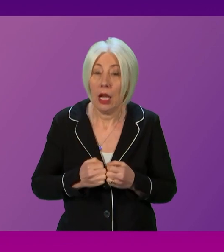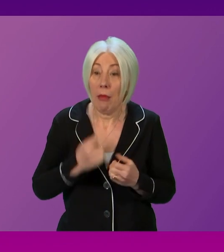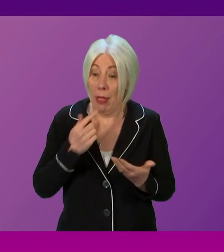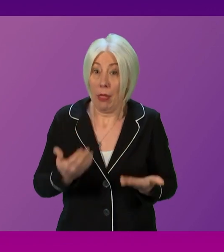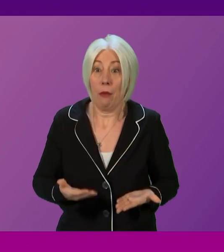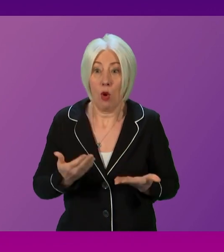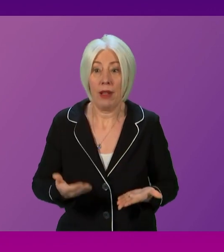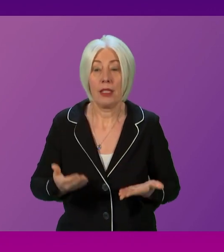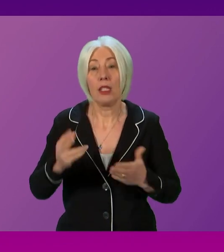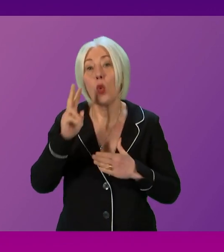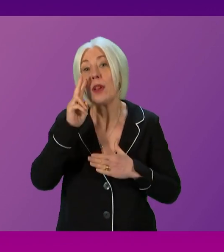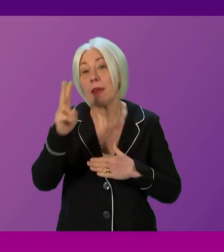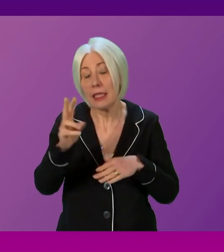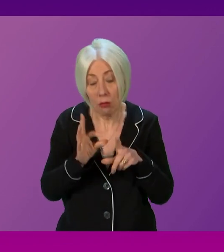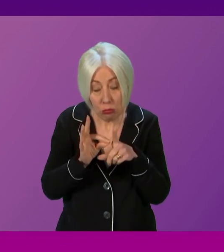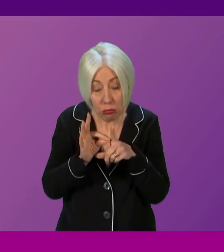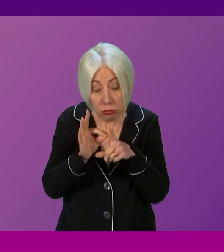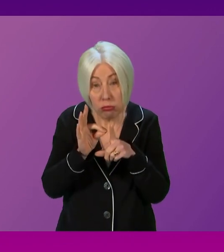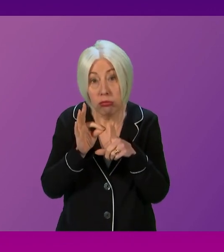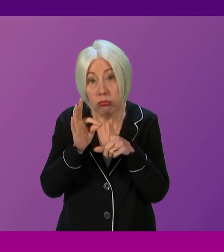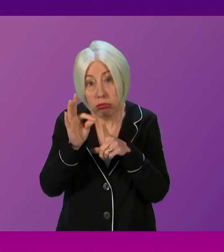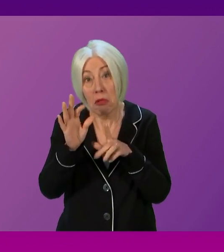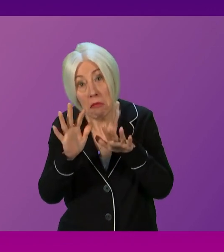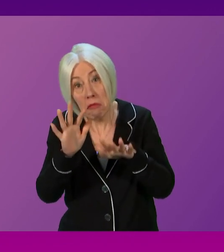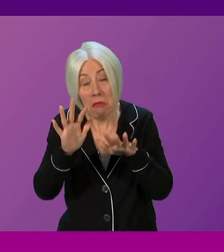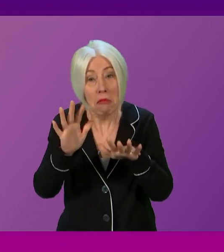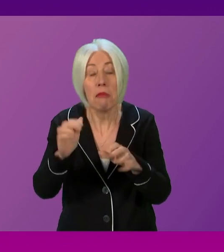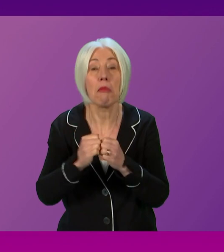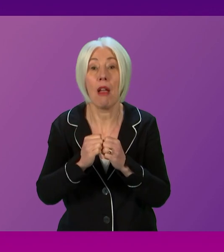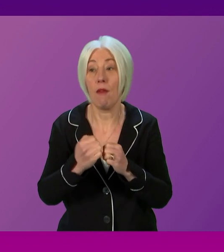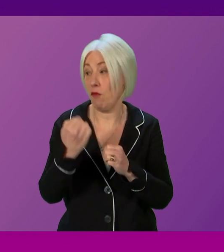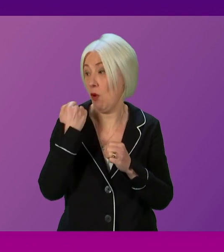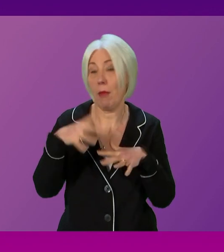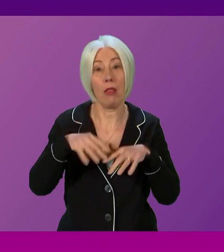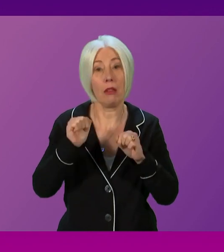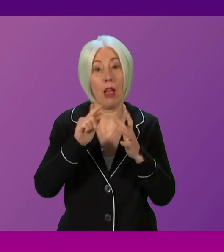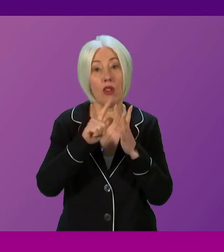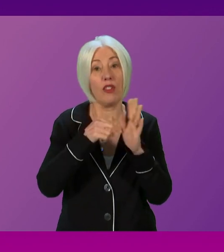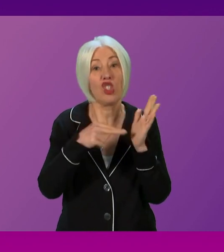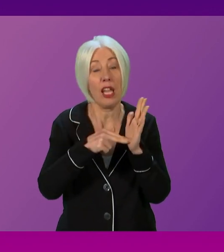this stage—for example, since the beginning of January, waits of more